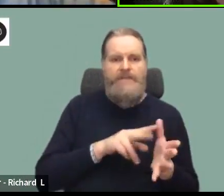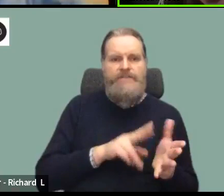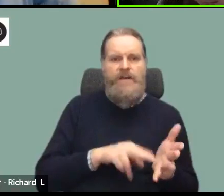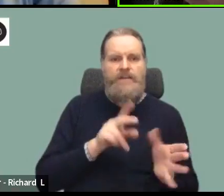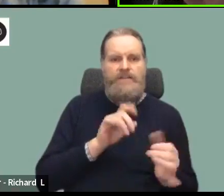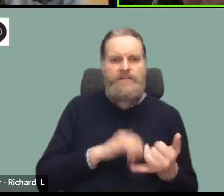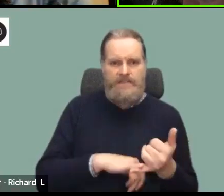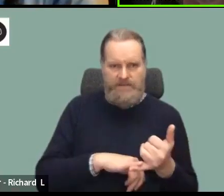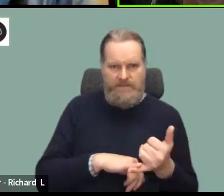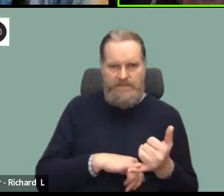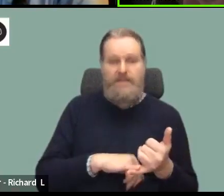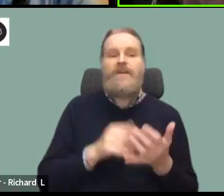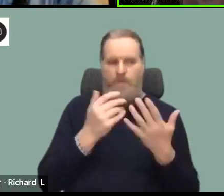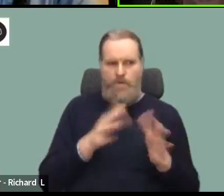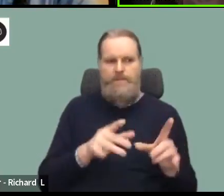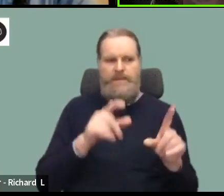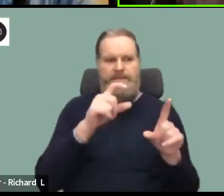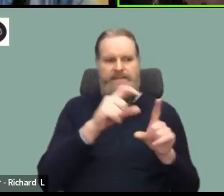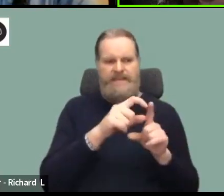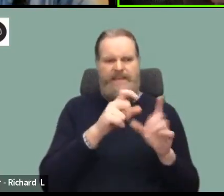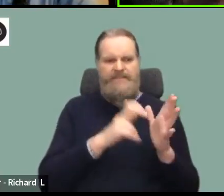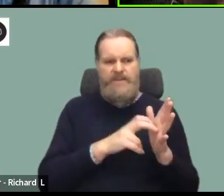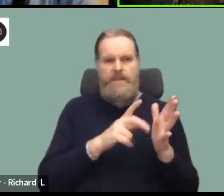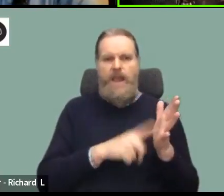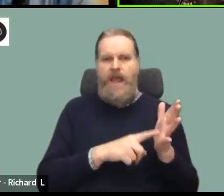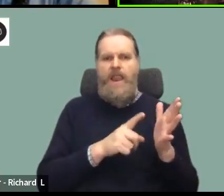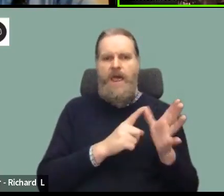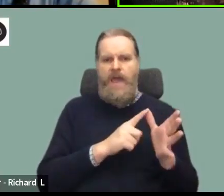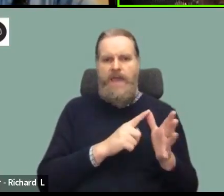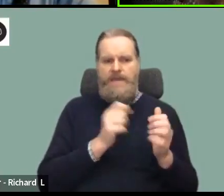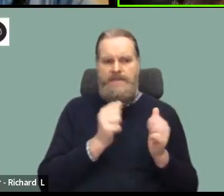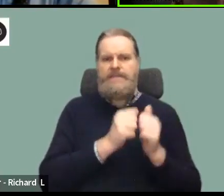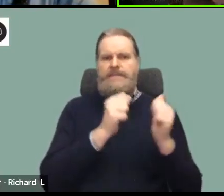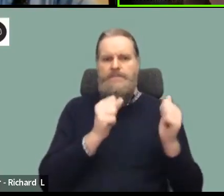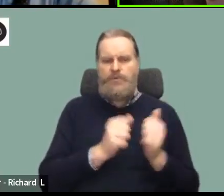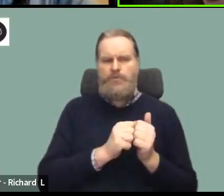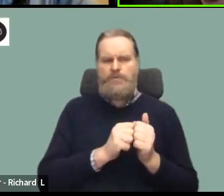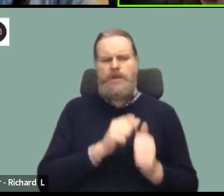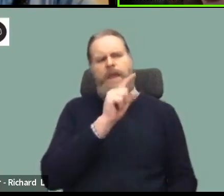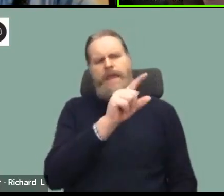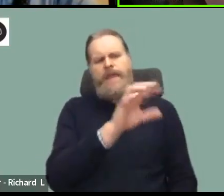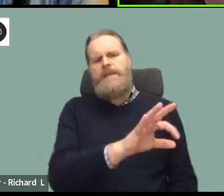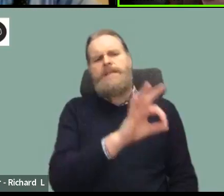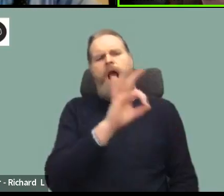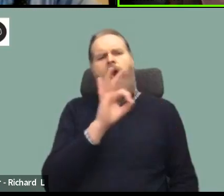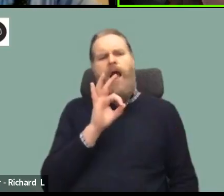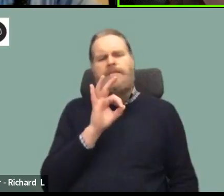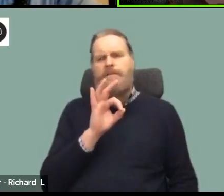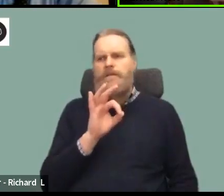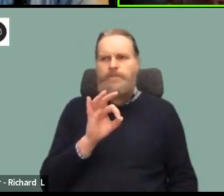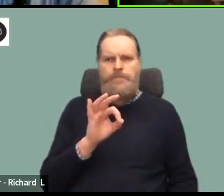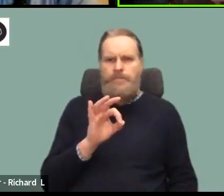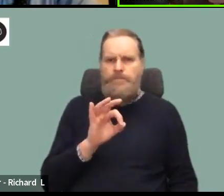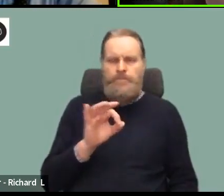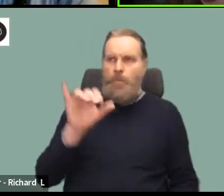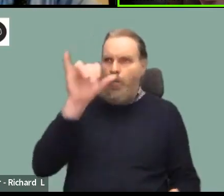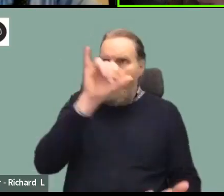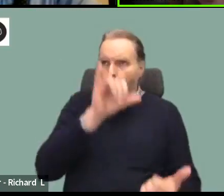knows because we had the. e DVLA dispute and Phil e DVLA dispute and Phil was a store that film store that Phil asks, What. are the key